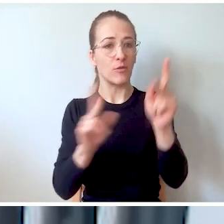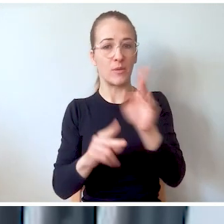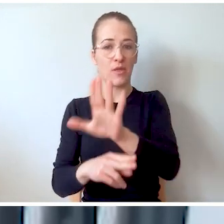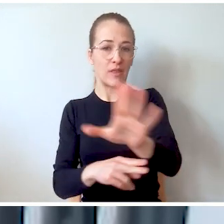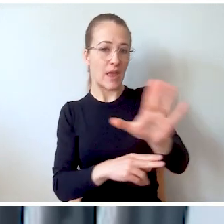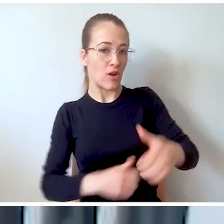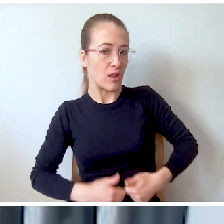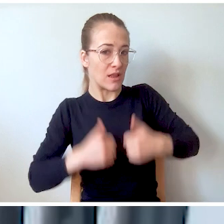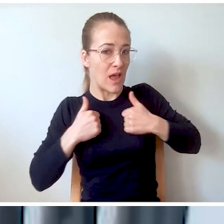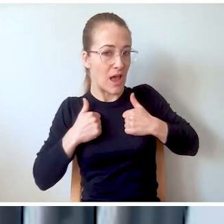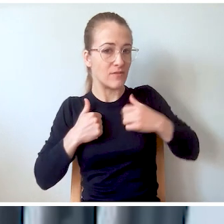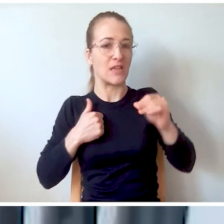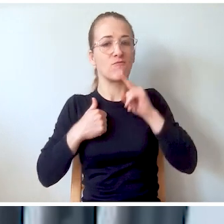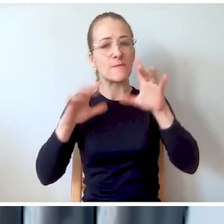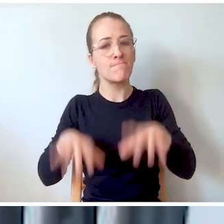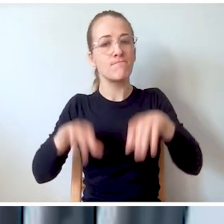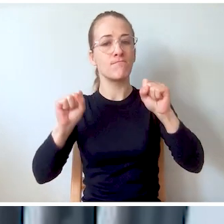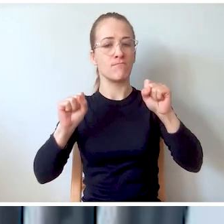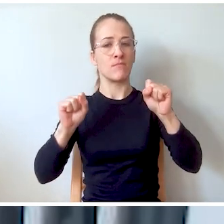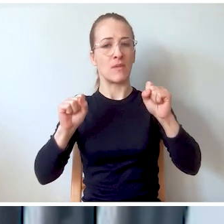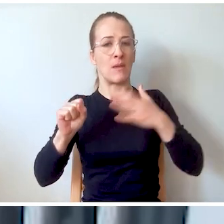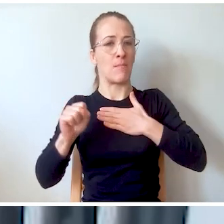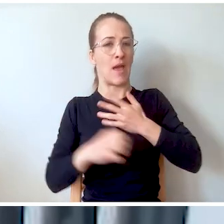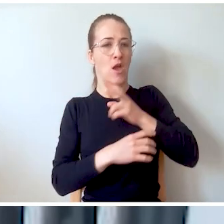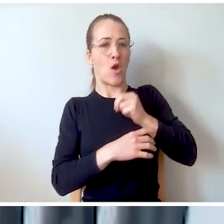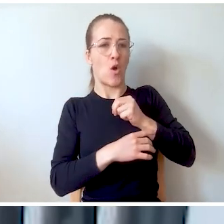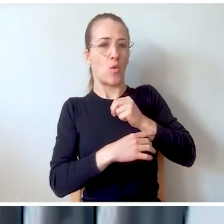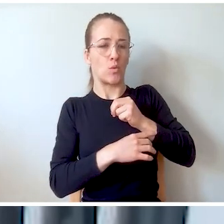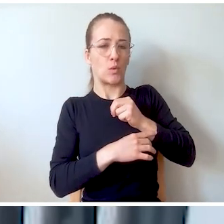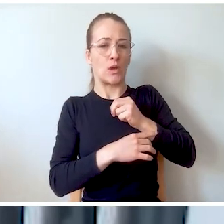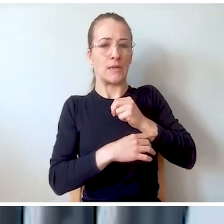and to claim ownership over a narrative that had frightened me for quite some time.